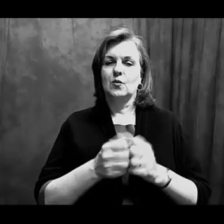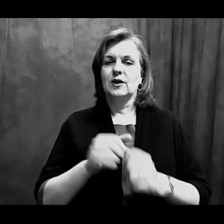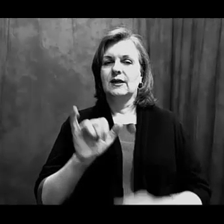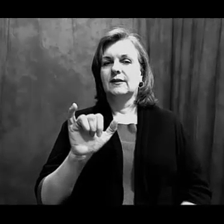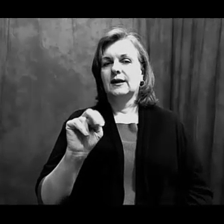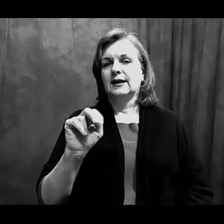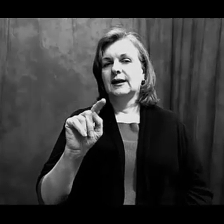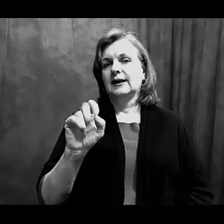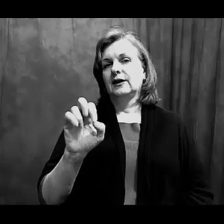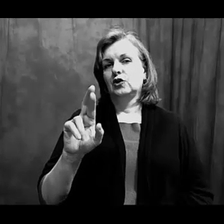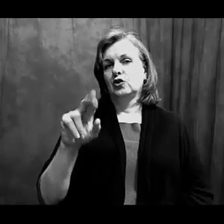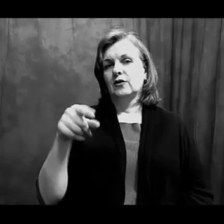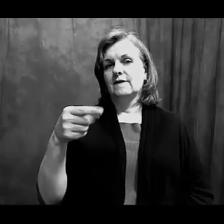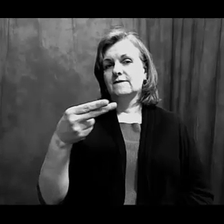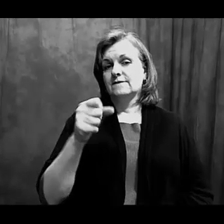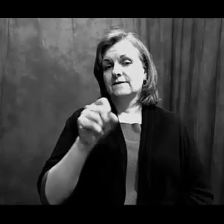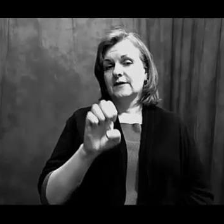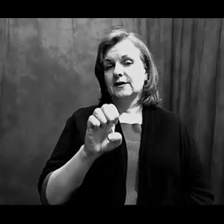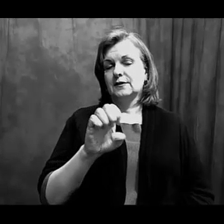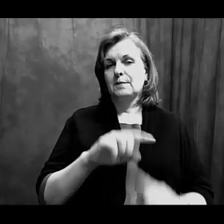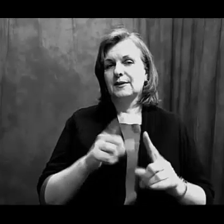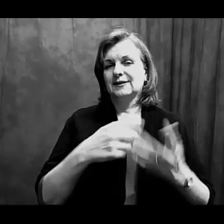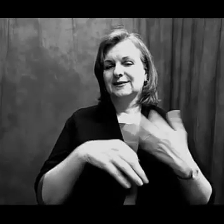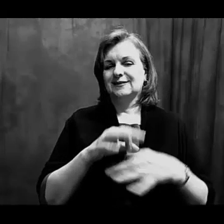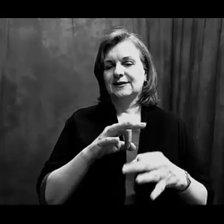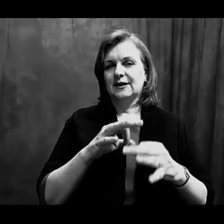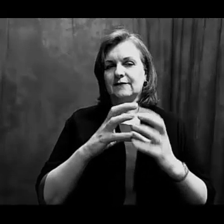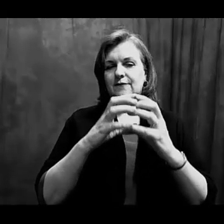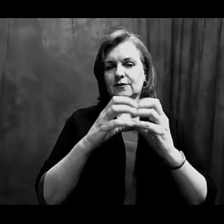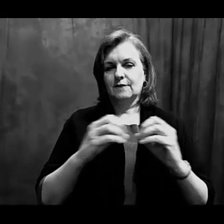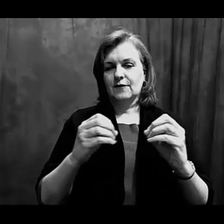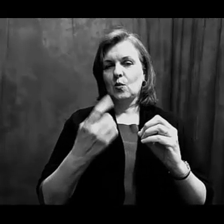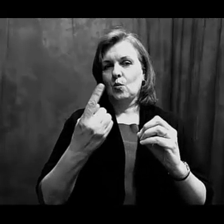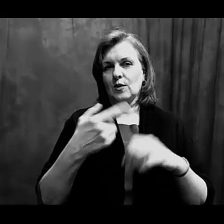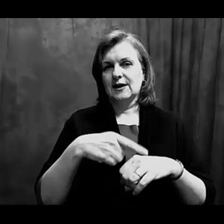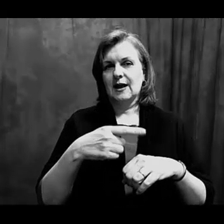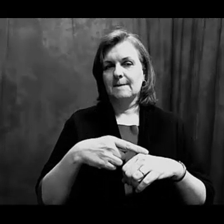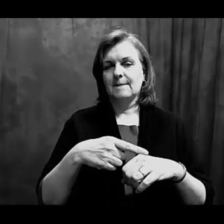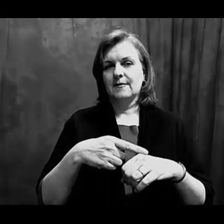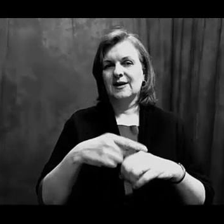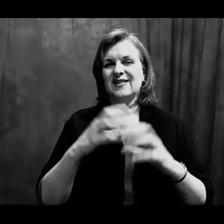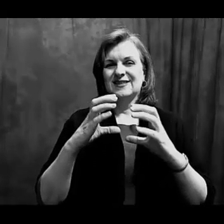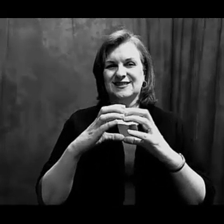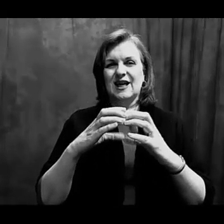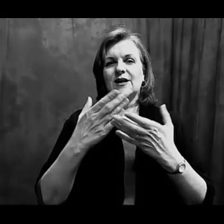start with interphase - but rather than just dividing the cell once [mitosis] you're going to divide